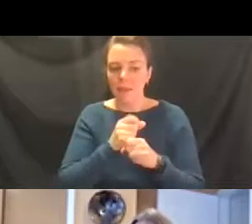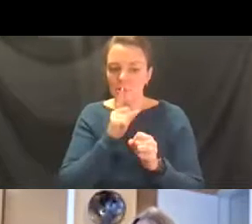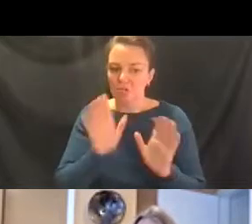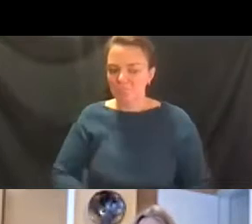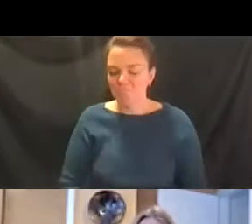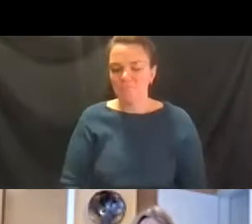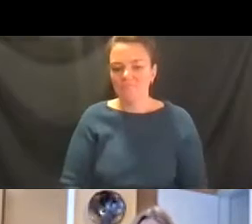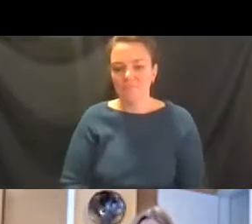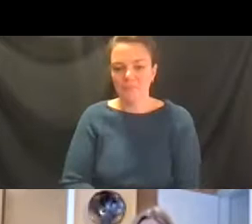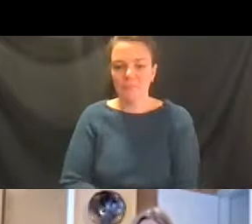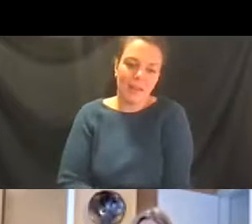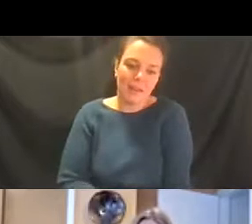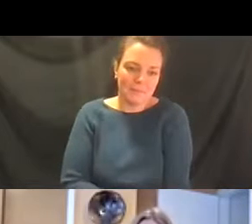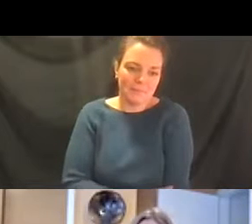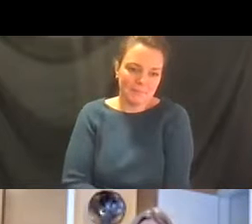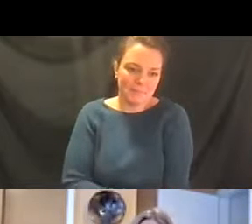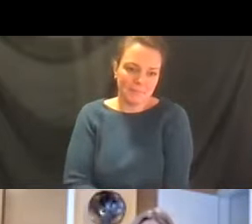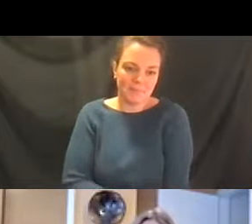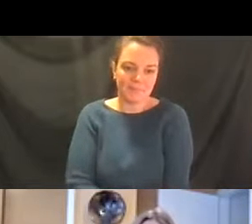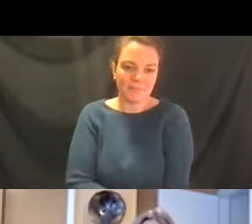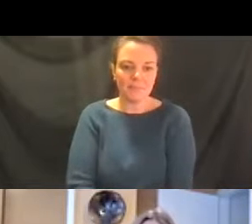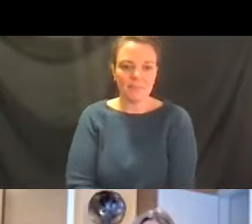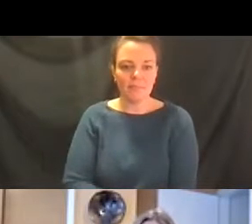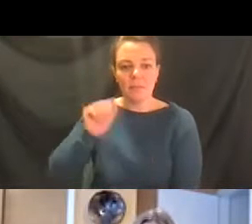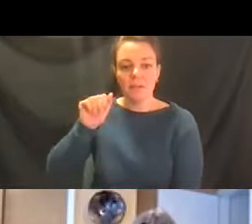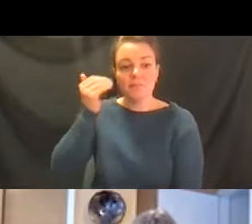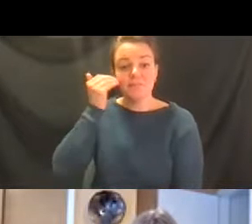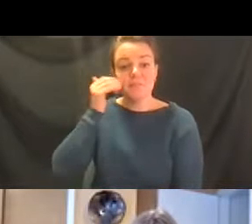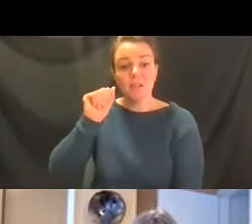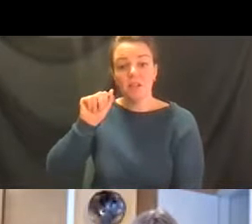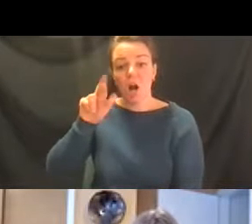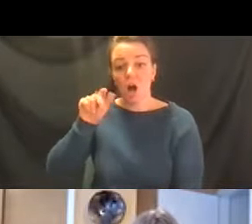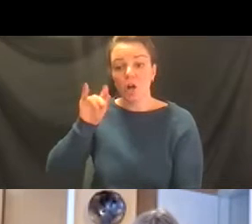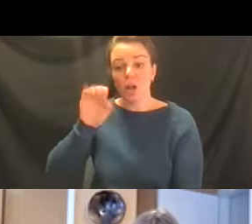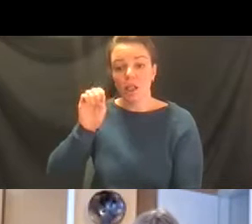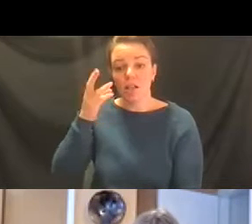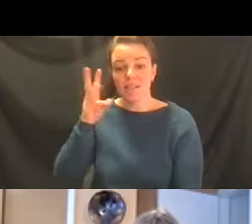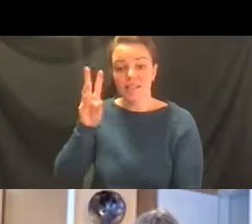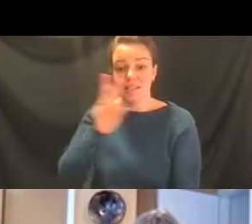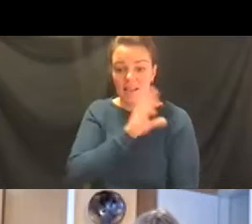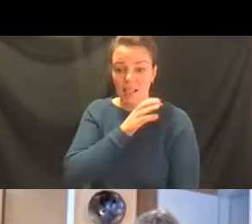At any rate, our article 16 clinics throughout the region provide a variety of services delivered